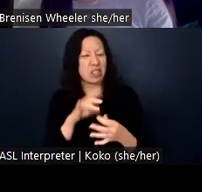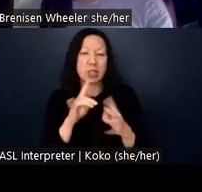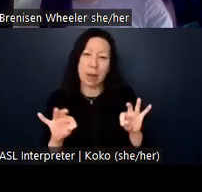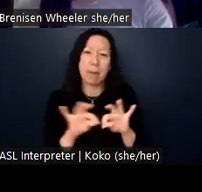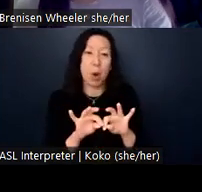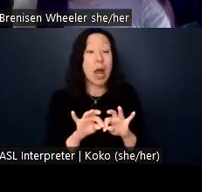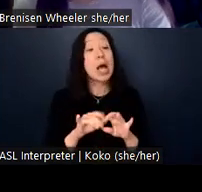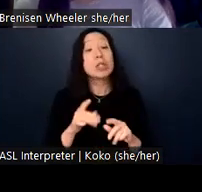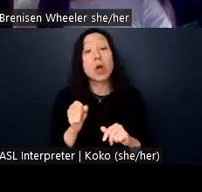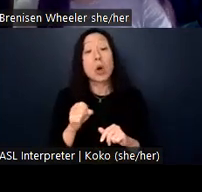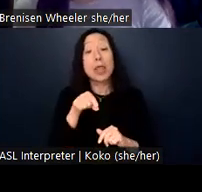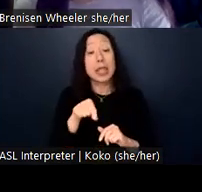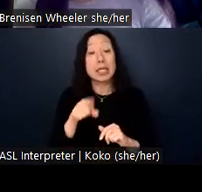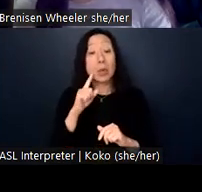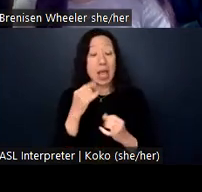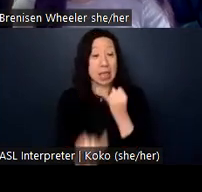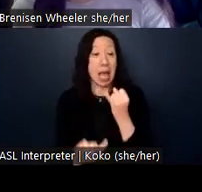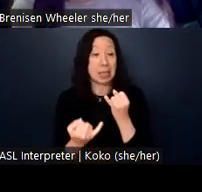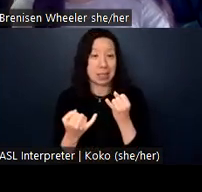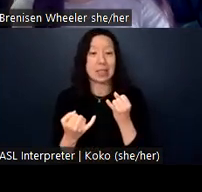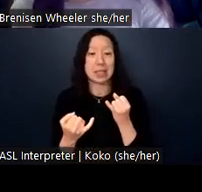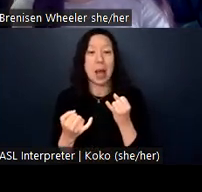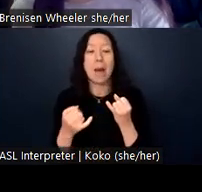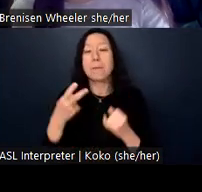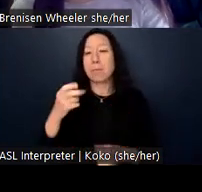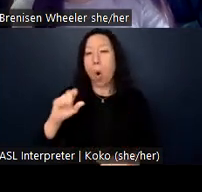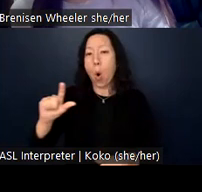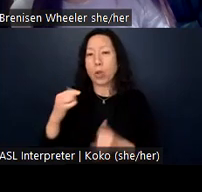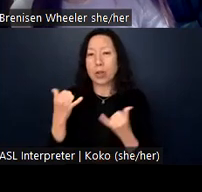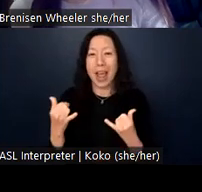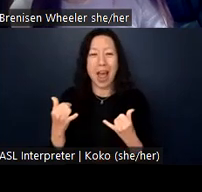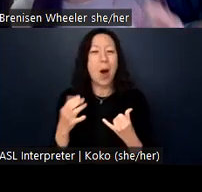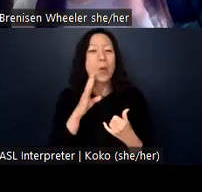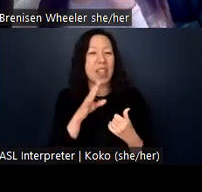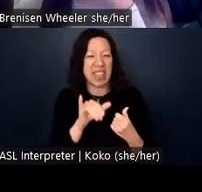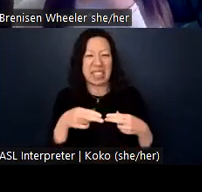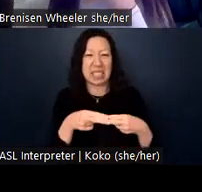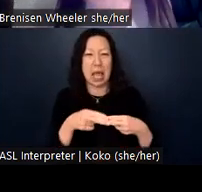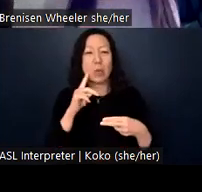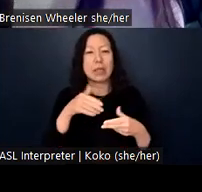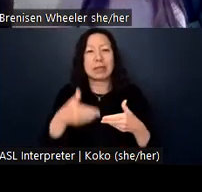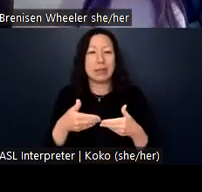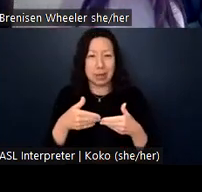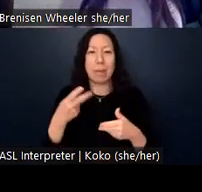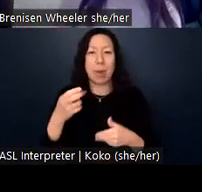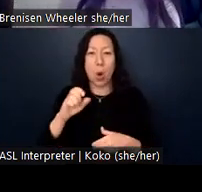This is the very left pull of the webinar which from the Blazer technique with action.